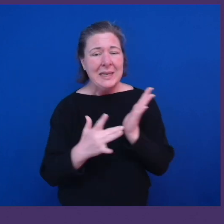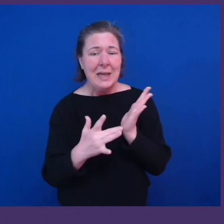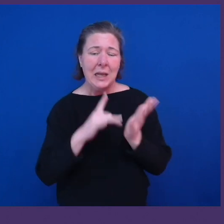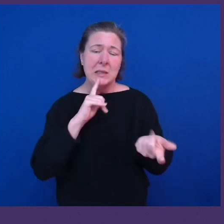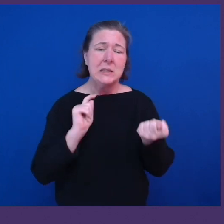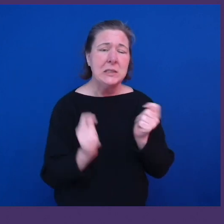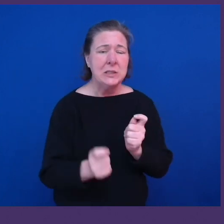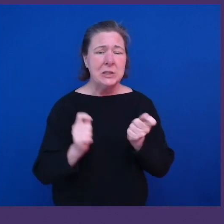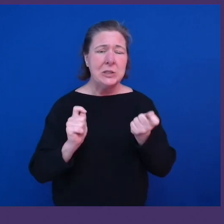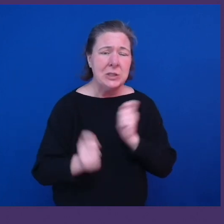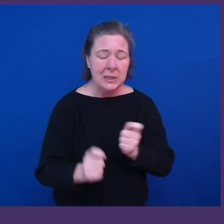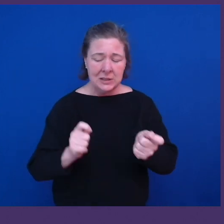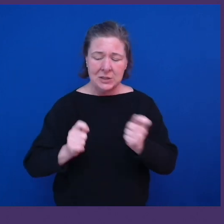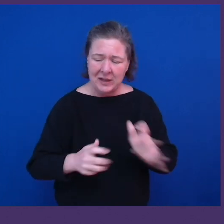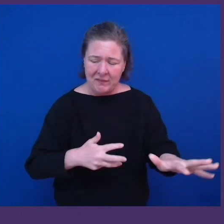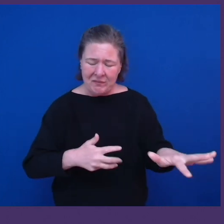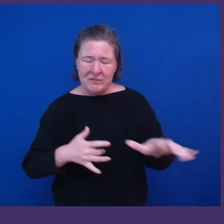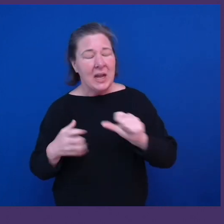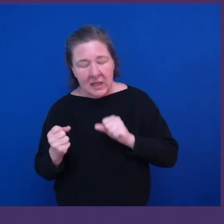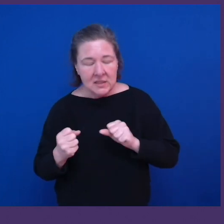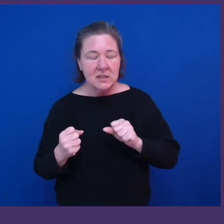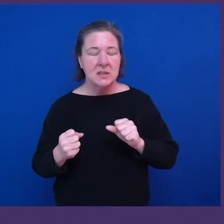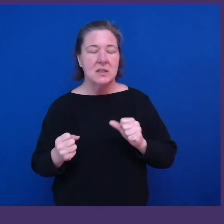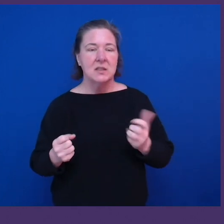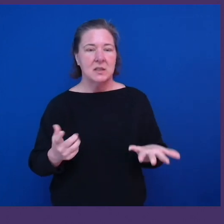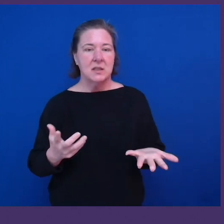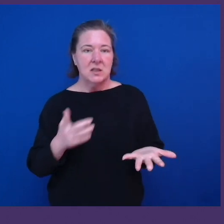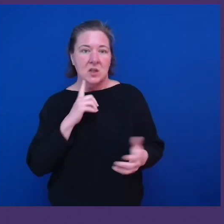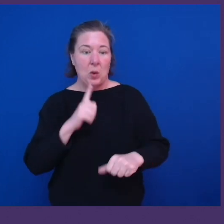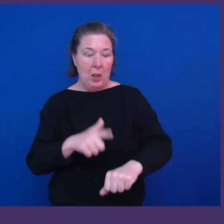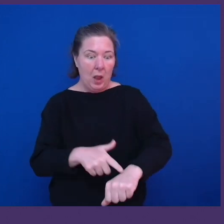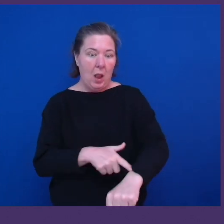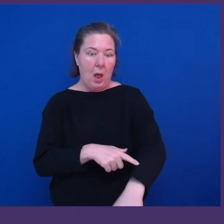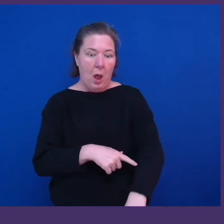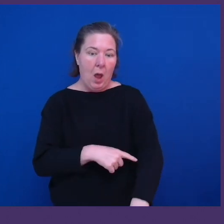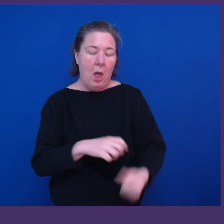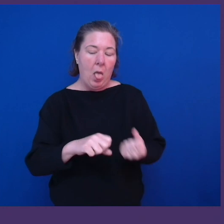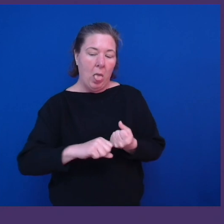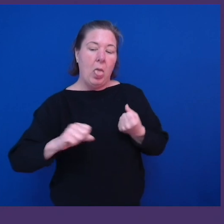And so, the longer that the U.S. waited to establish a kind